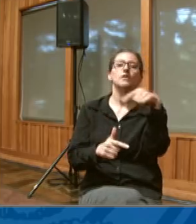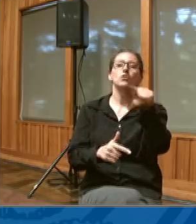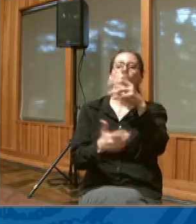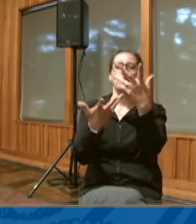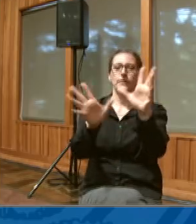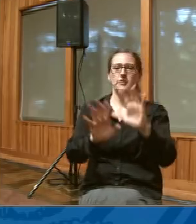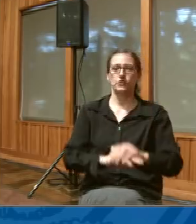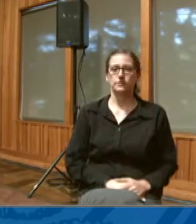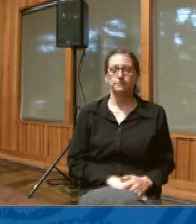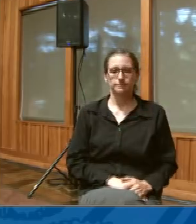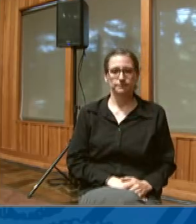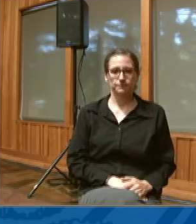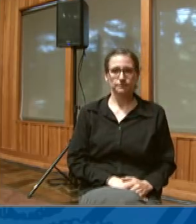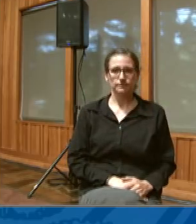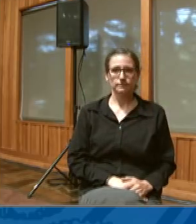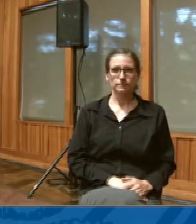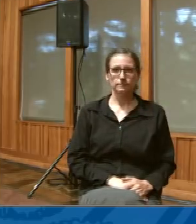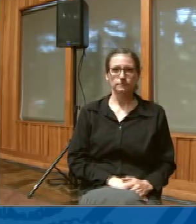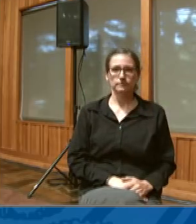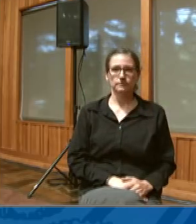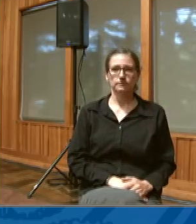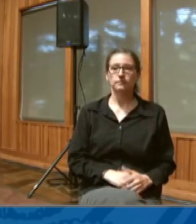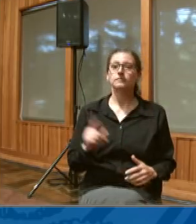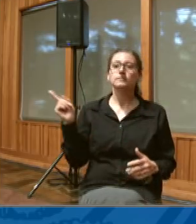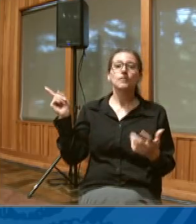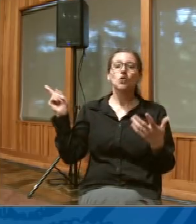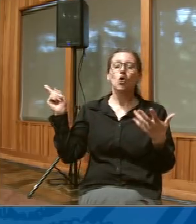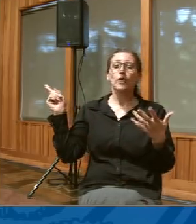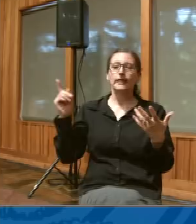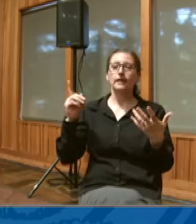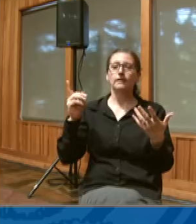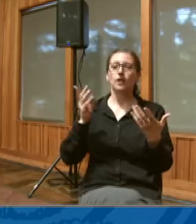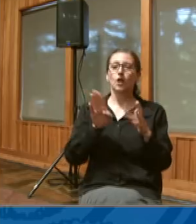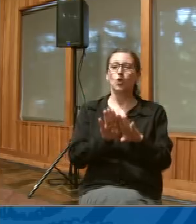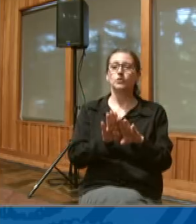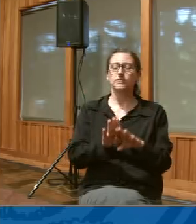NORTHEAST, EFOR SOUTHWEST. WHEN YOU FINISH IF YOU LOOK UP IT WILL GIVE ME A CHANCE TO KNOW